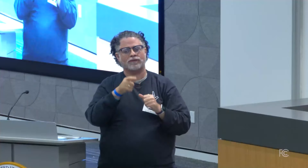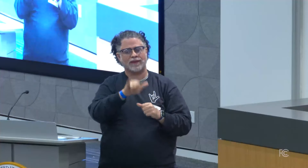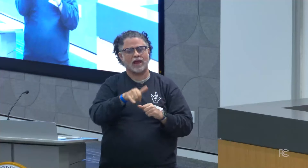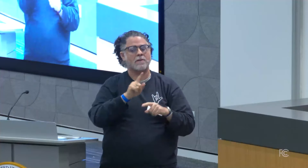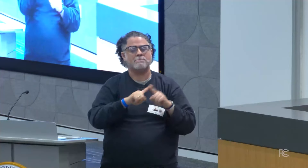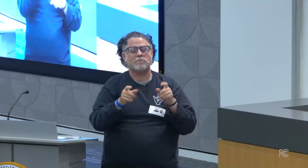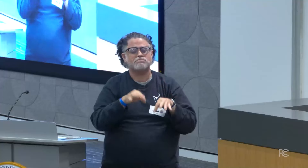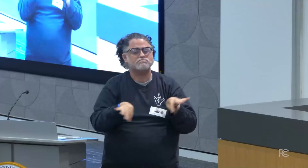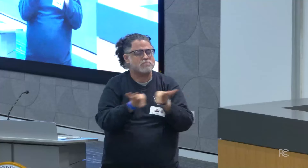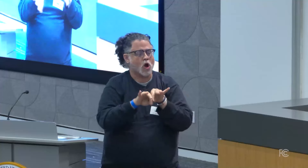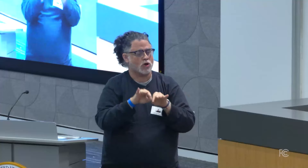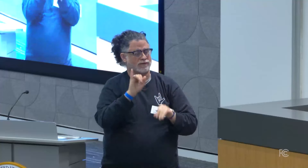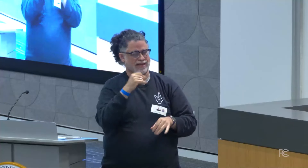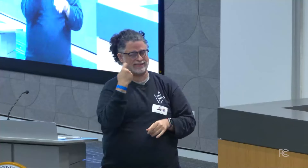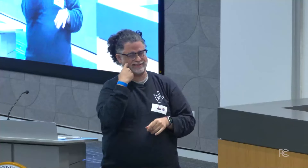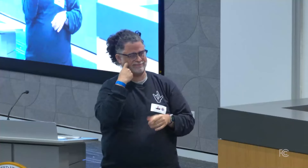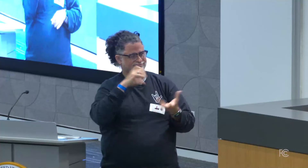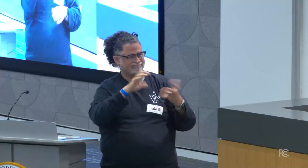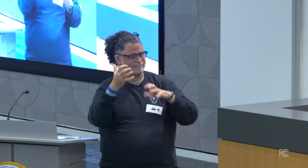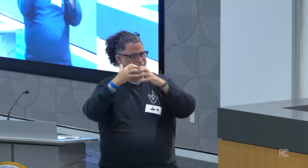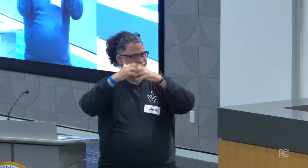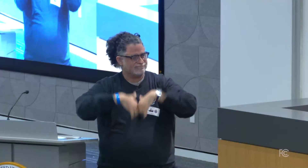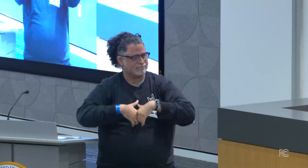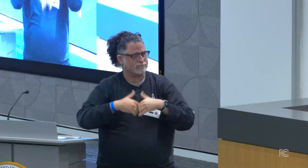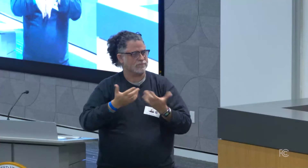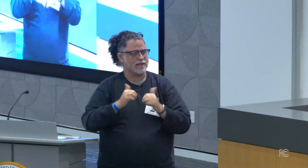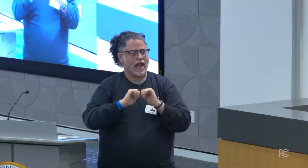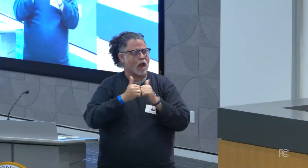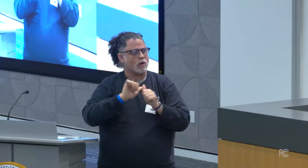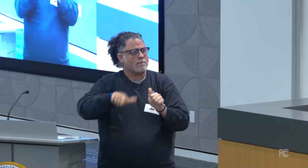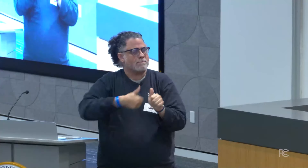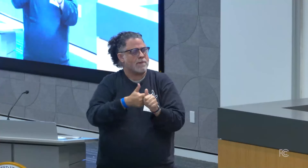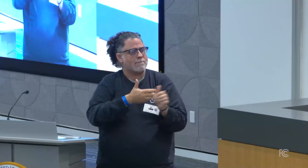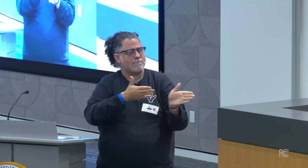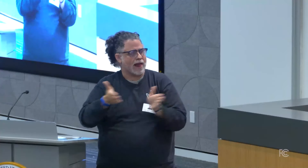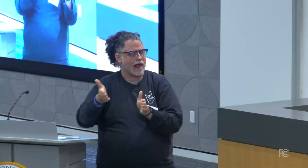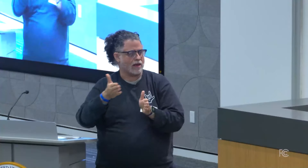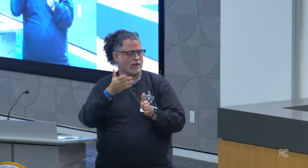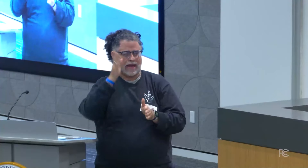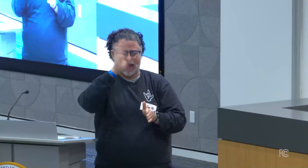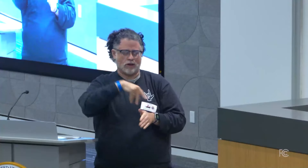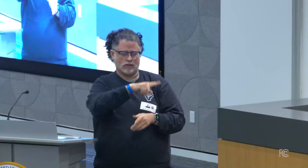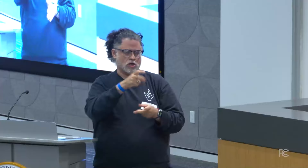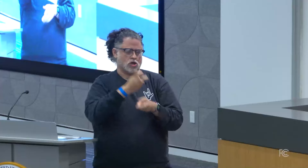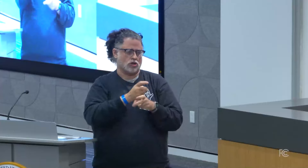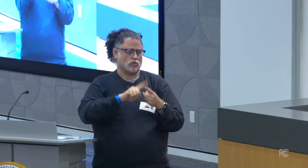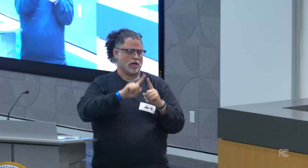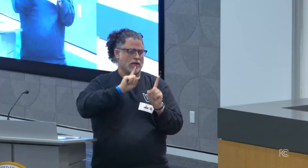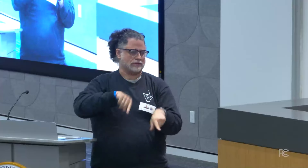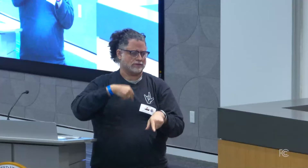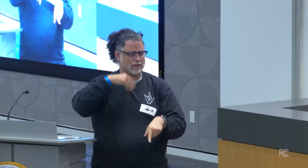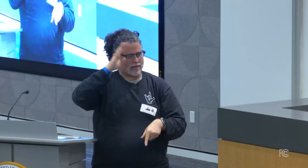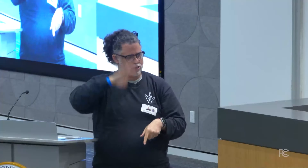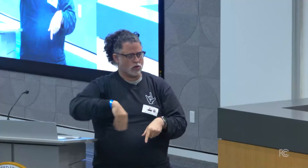WITH COMMUNICATING WITH AIRLINES AND AIRPORTS HAS BEEN OVERWHELMING. OFTEN IT'S VIA TEXT WHICH IS TROUBLESOME. AND I KNOW THAT THIS IS